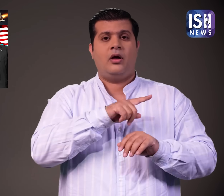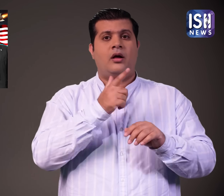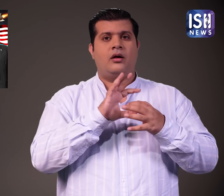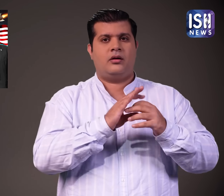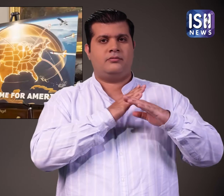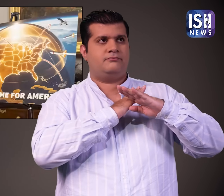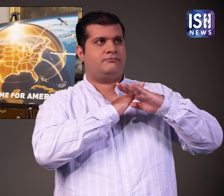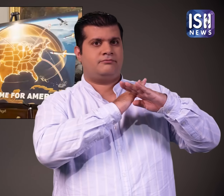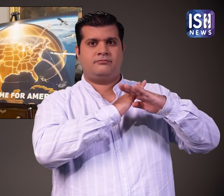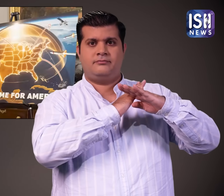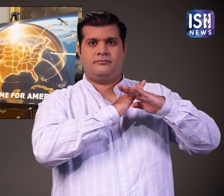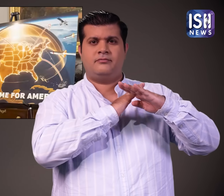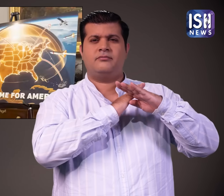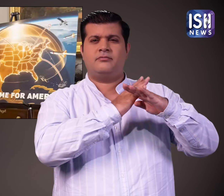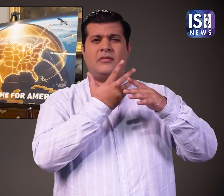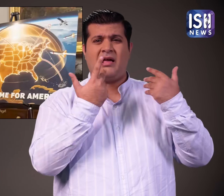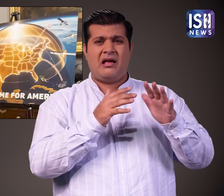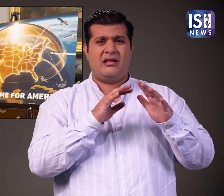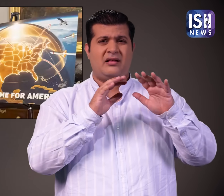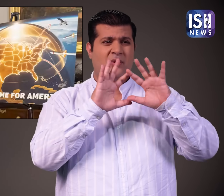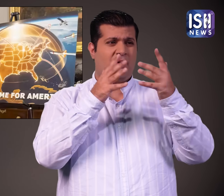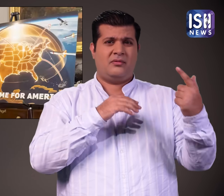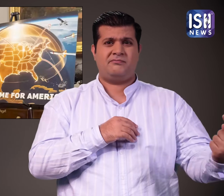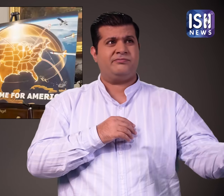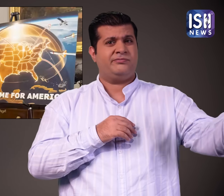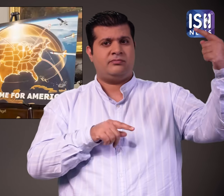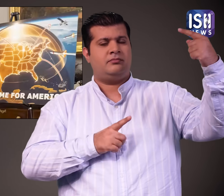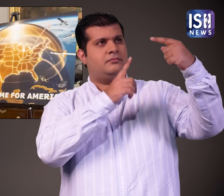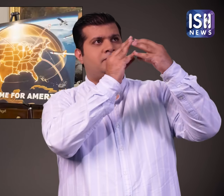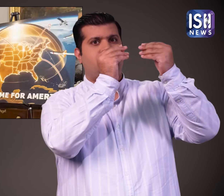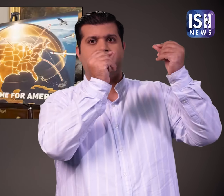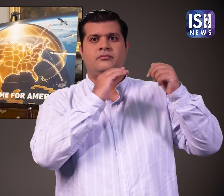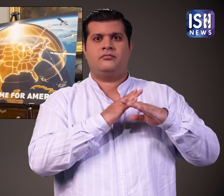The Golden Dome is a U.S. plan to block deadly missiles from hitting the country.